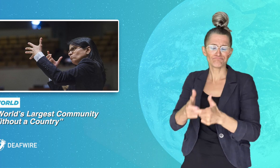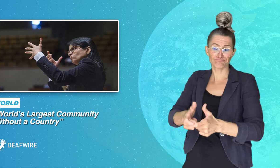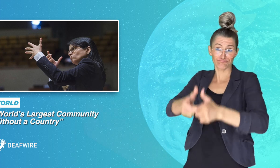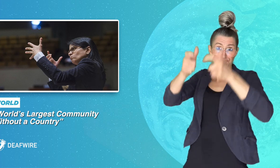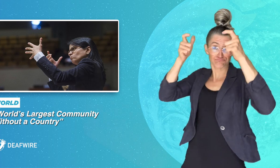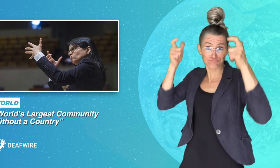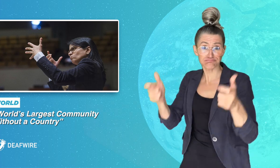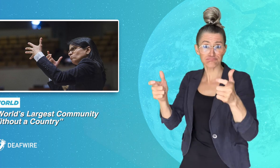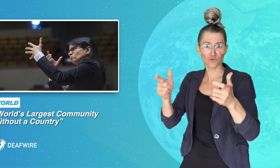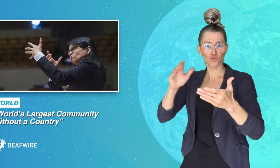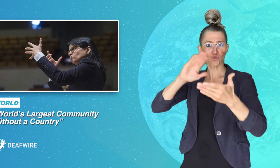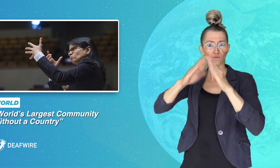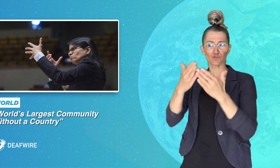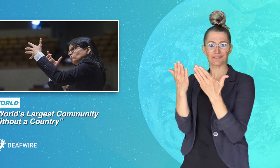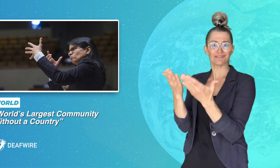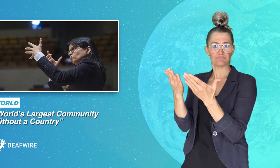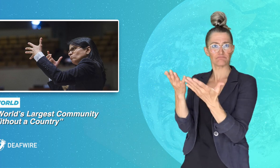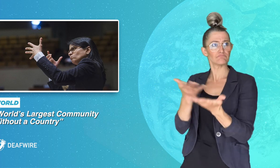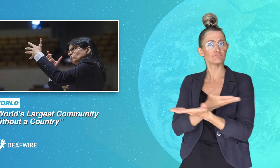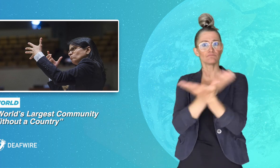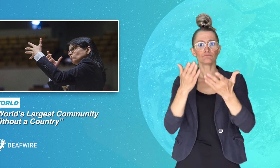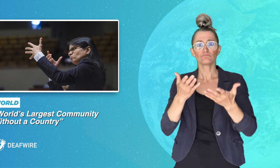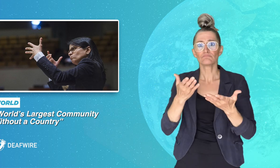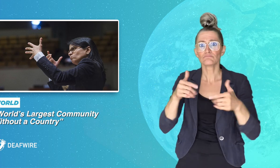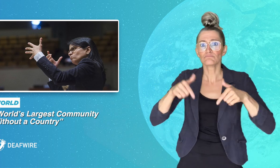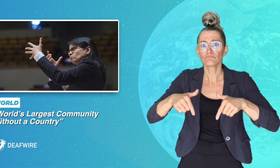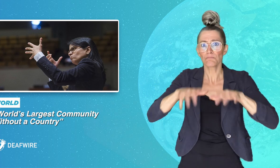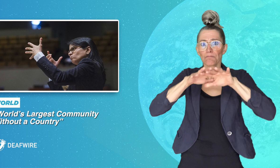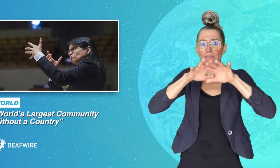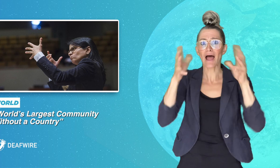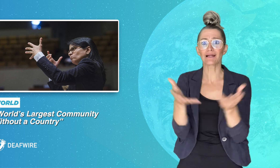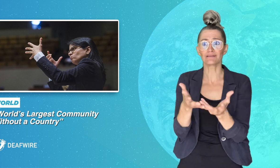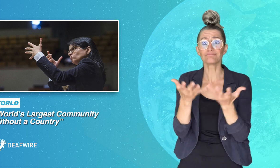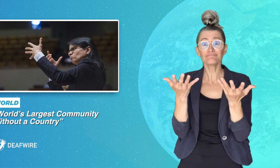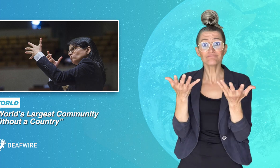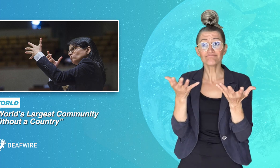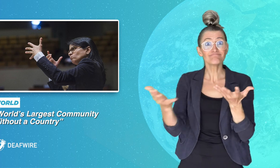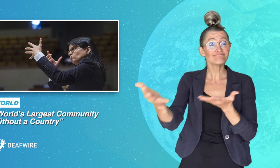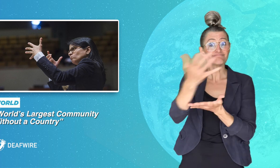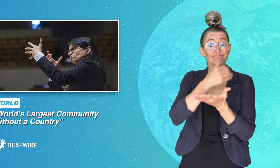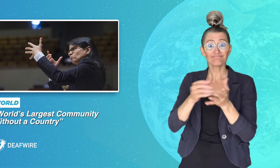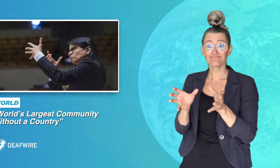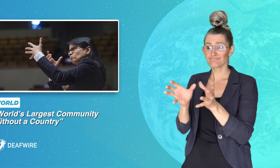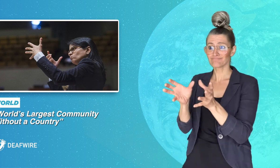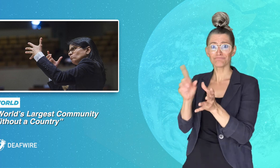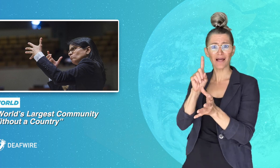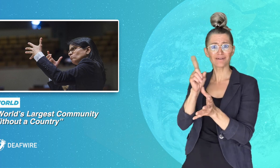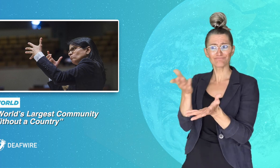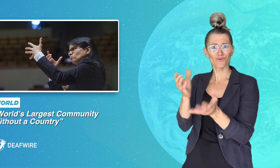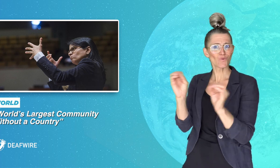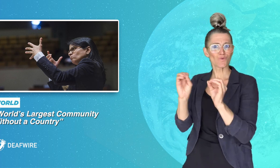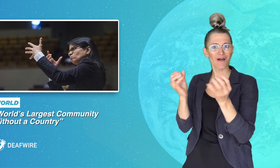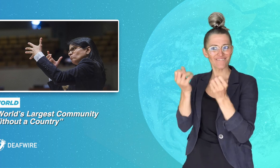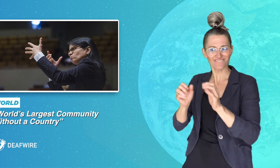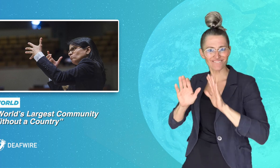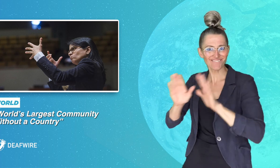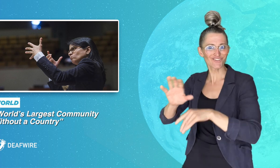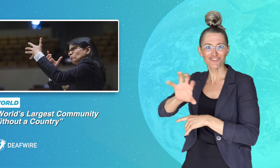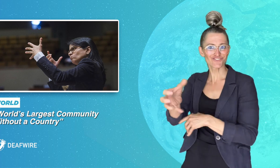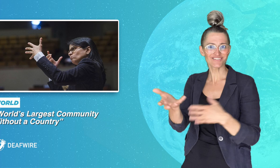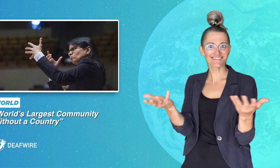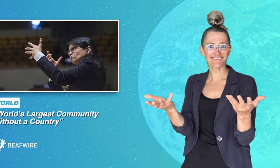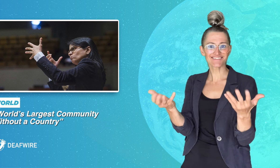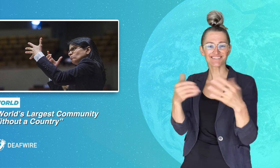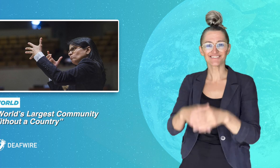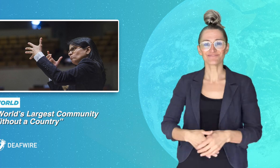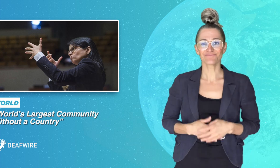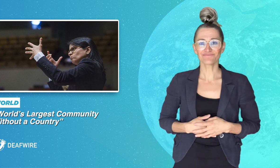Deaf population is the largest community on the planet without its own country.